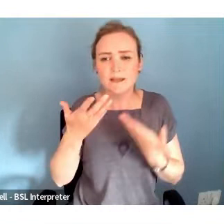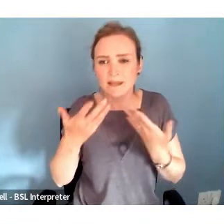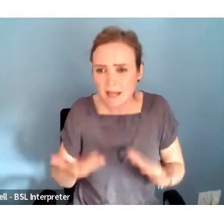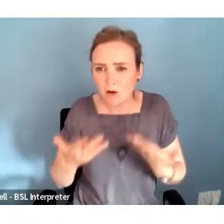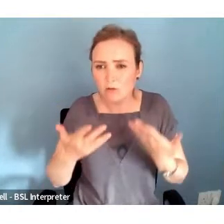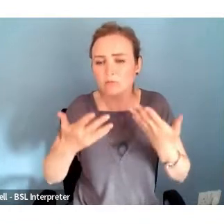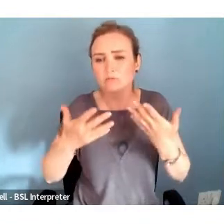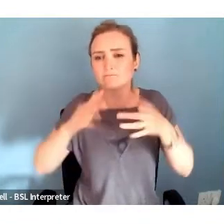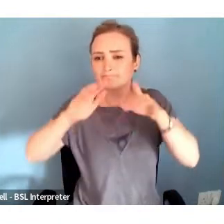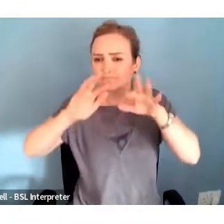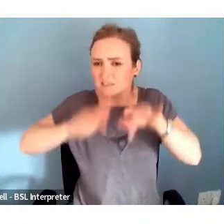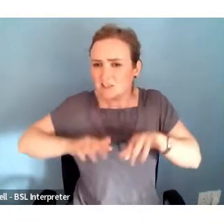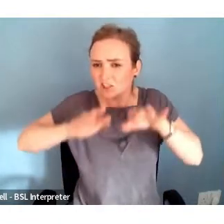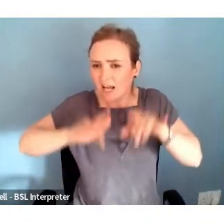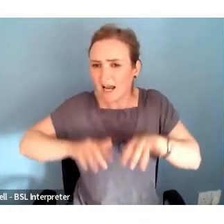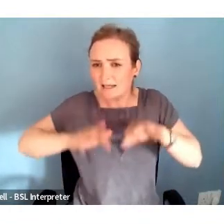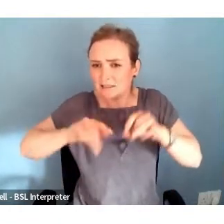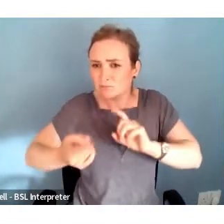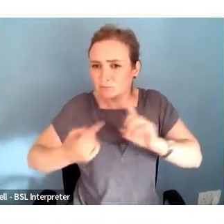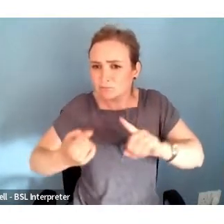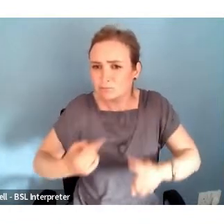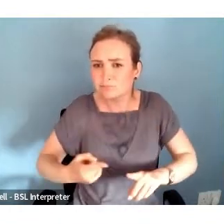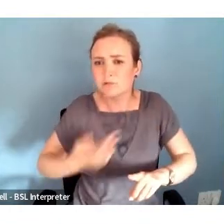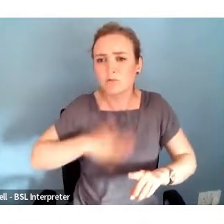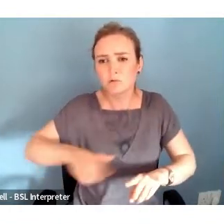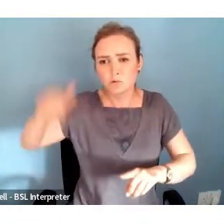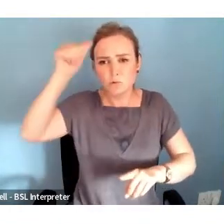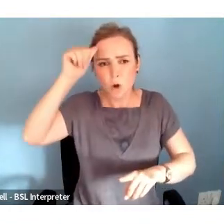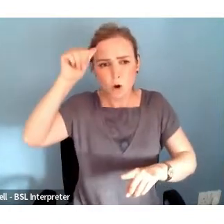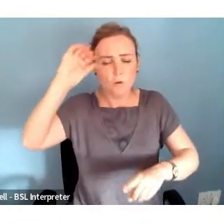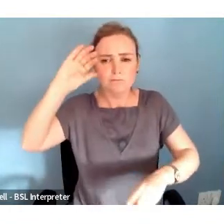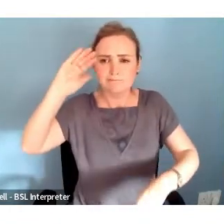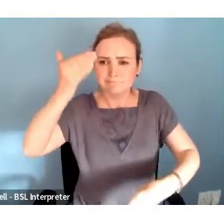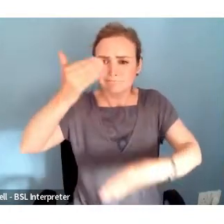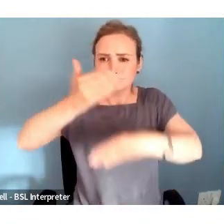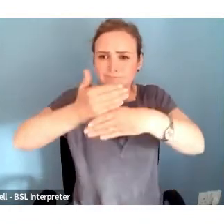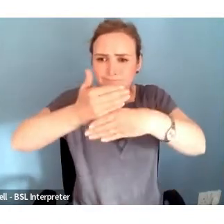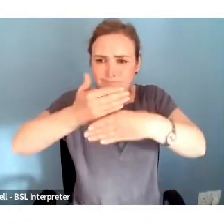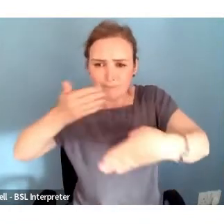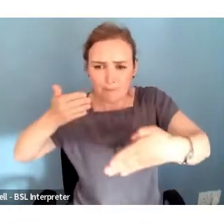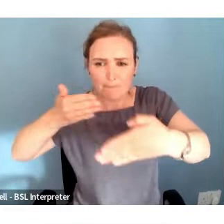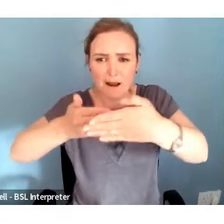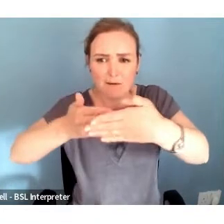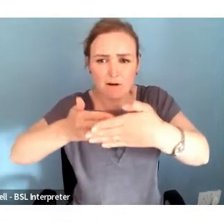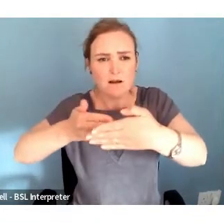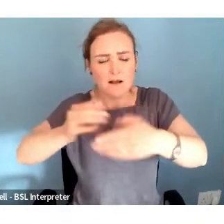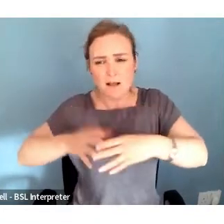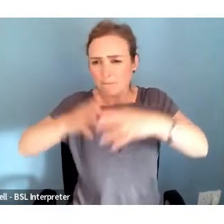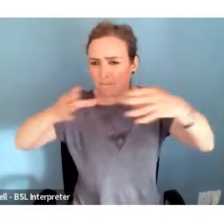ideas about what you think the biggest barrier for disabled people were when they were looking for work? If you